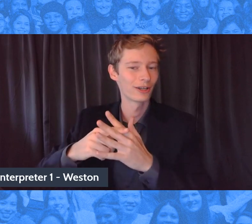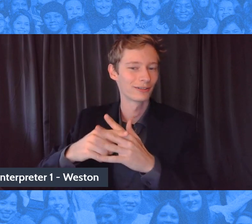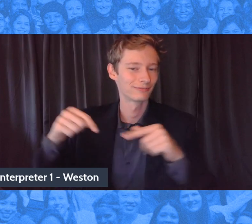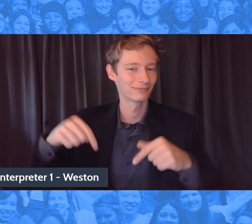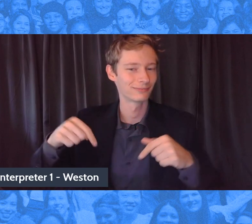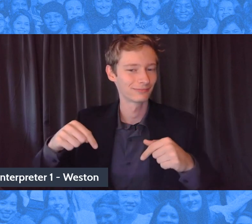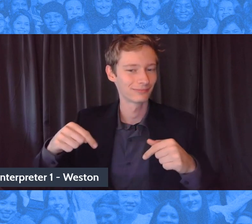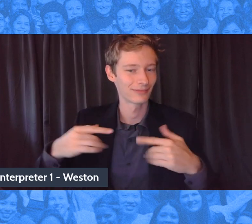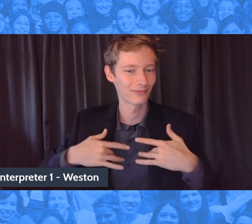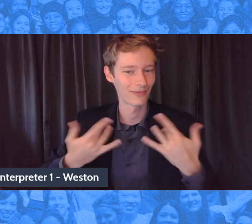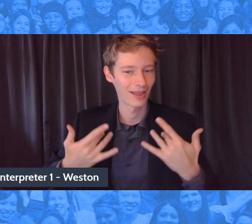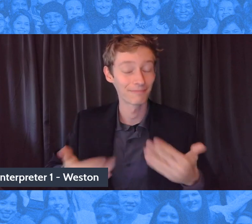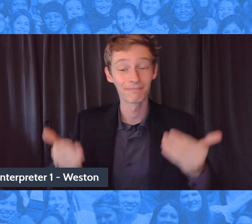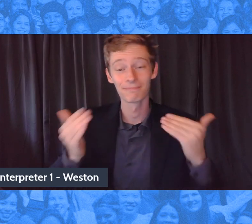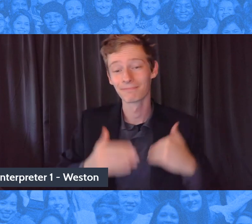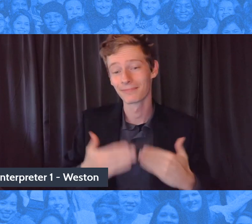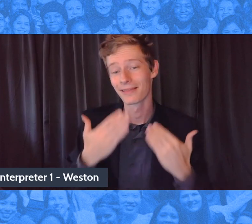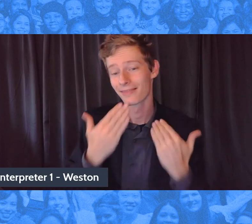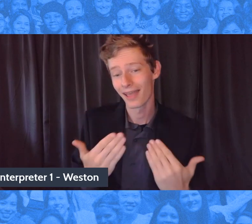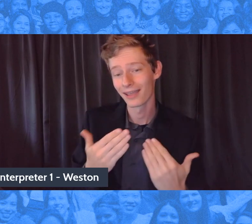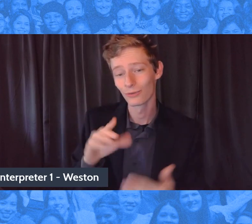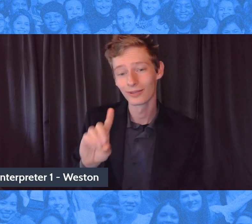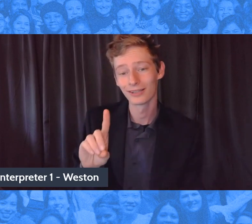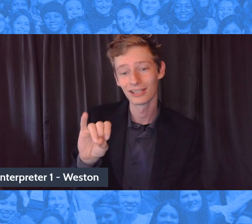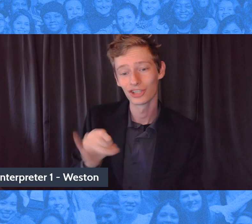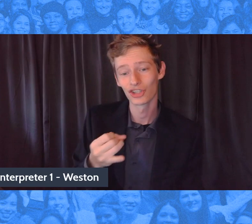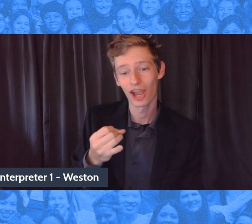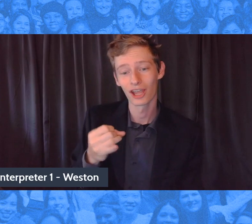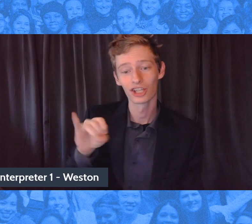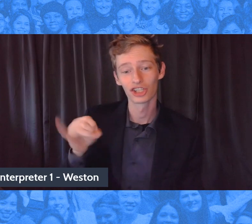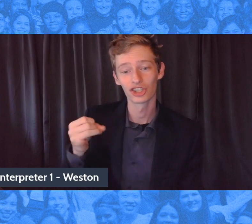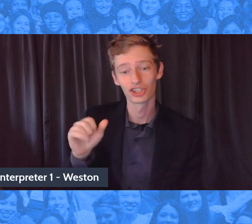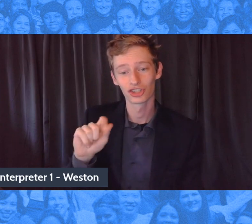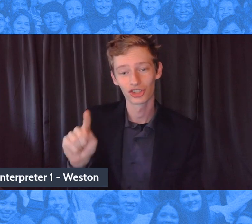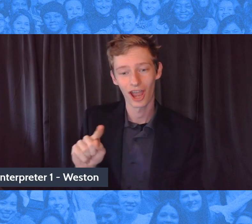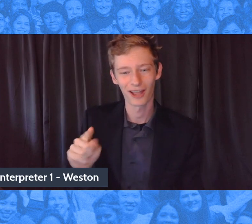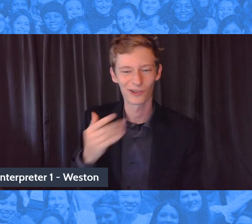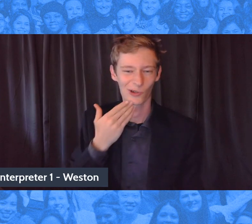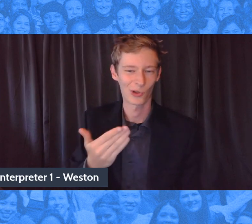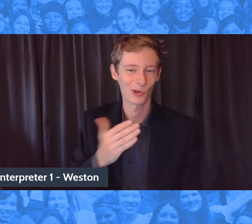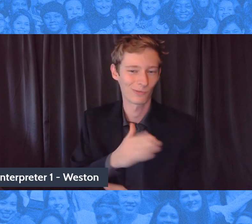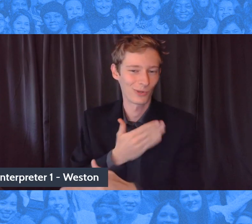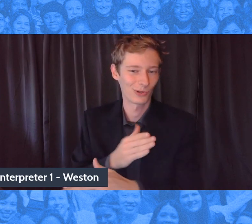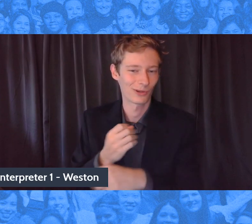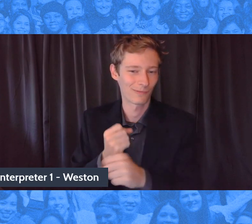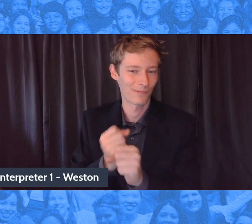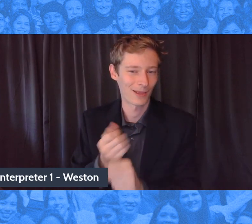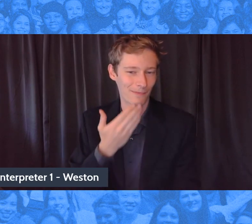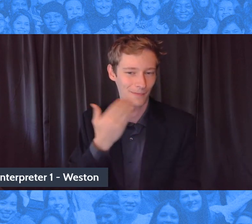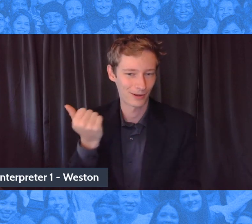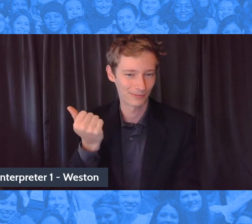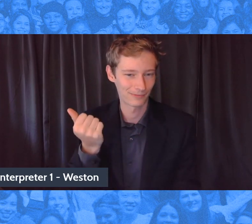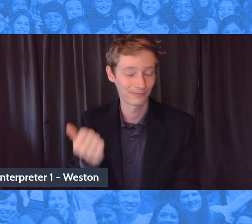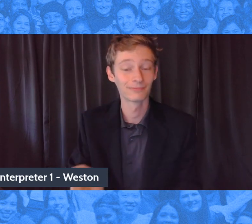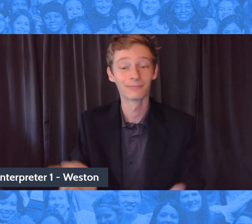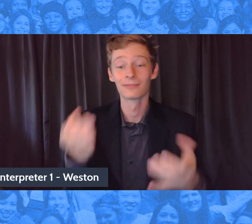because good music makes everything better. And last but not least, thanks to you our audience.